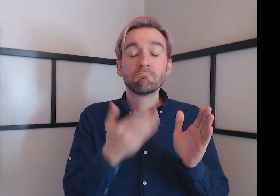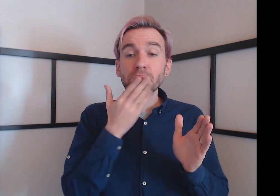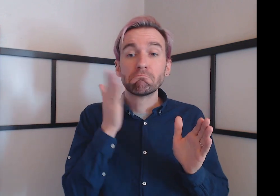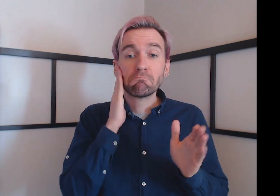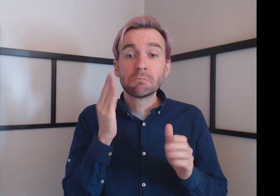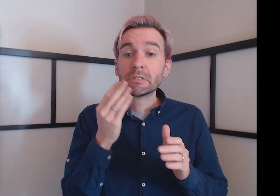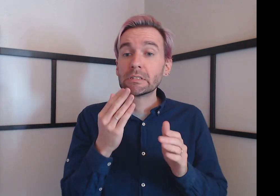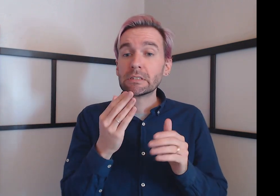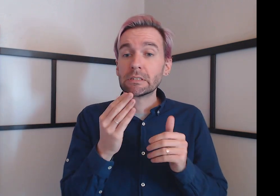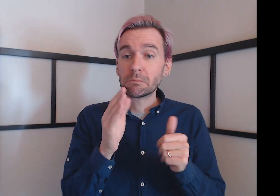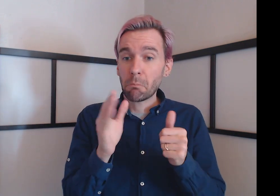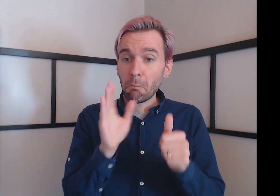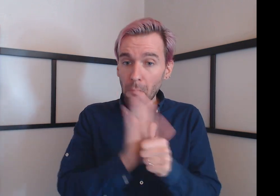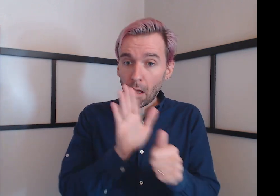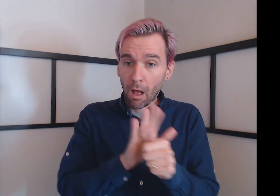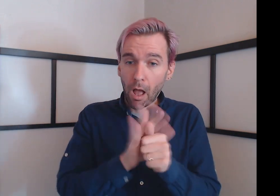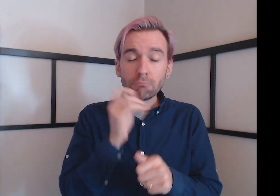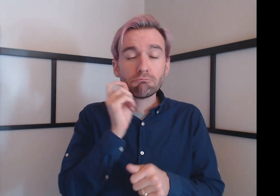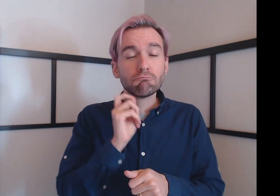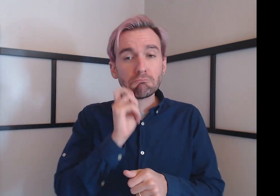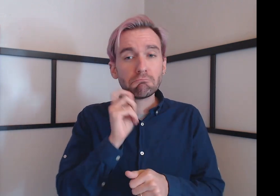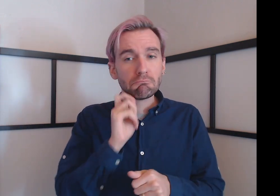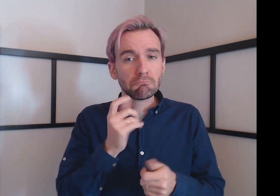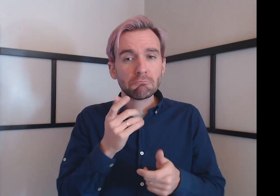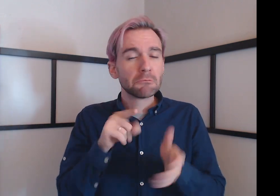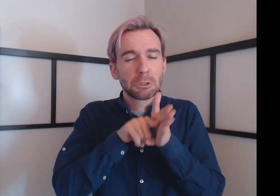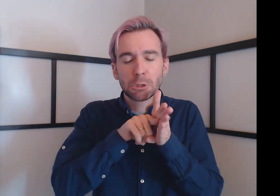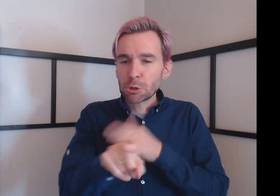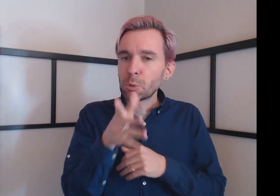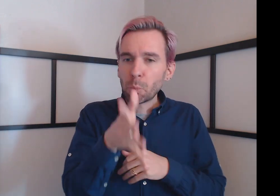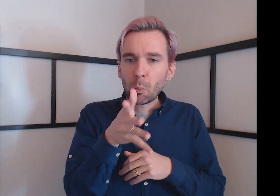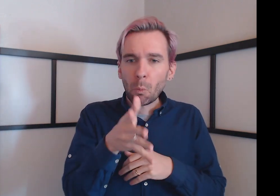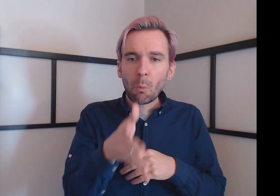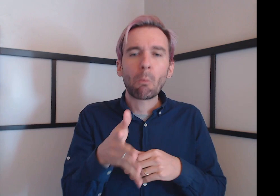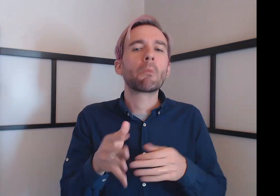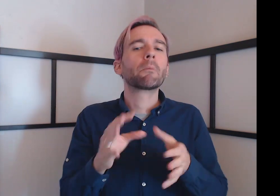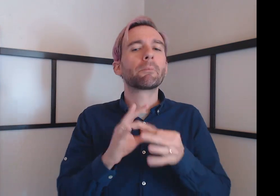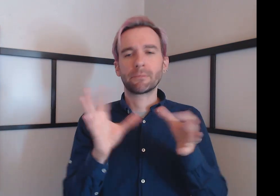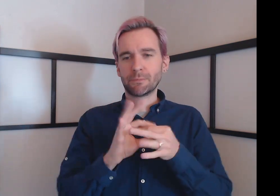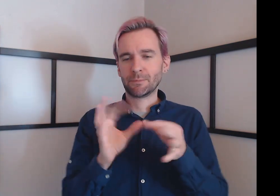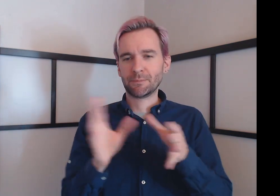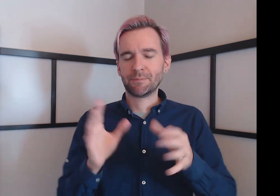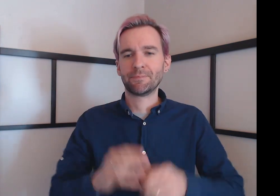Deaf people are usually quite happy to help out, so don’t be shy.